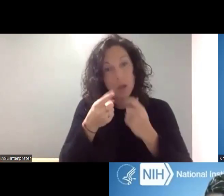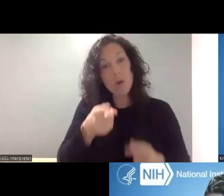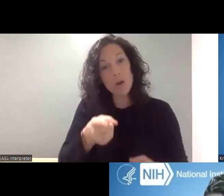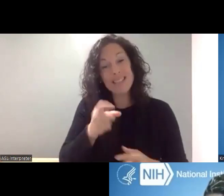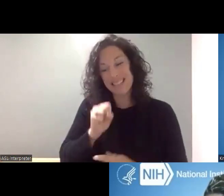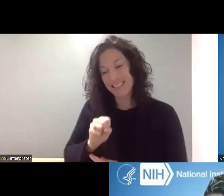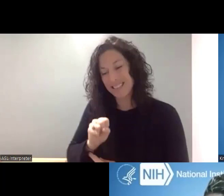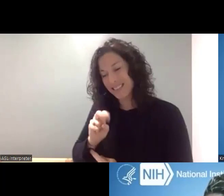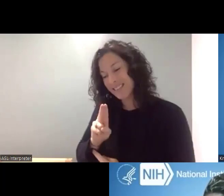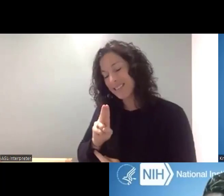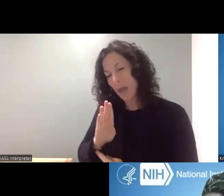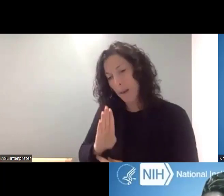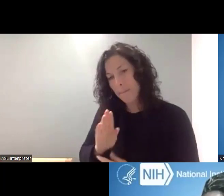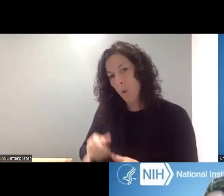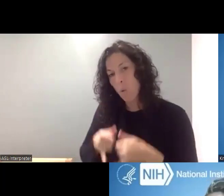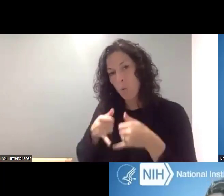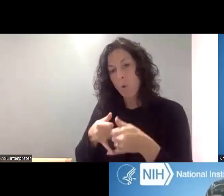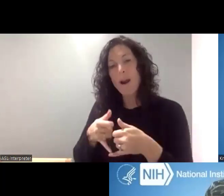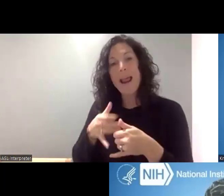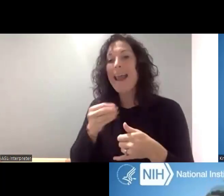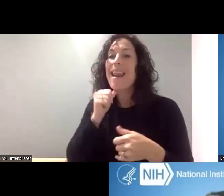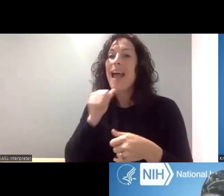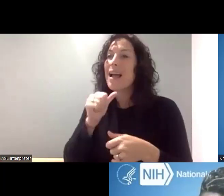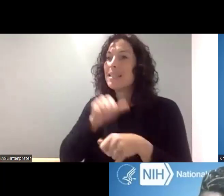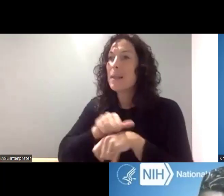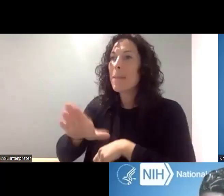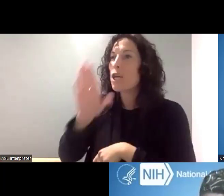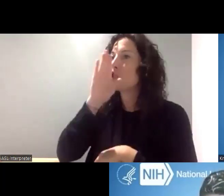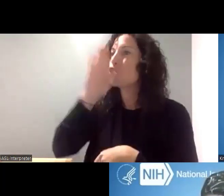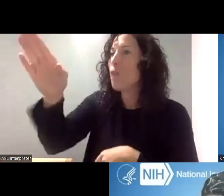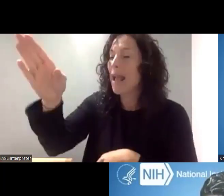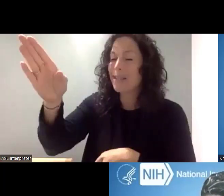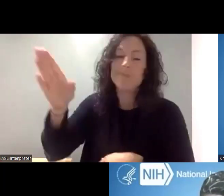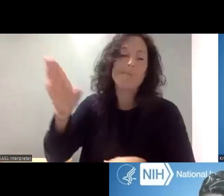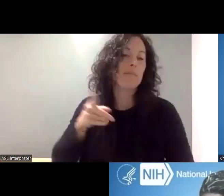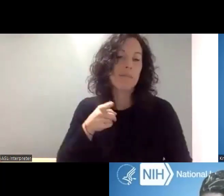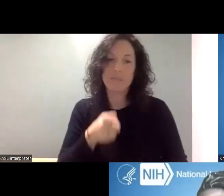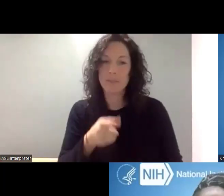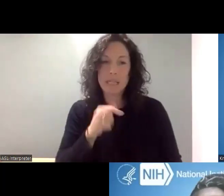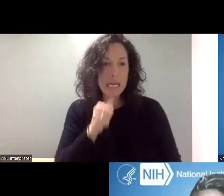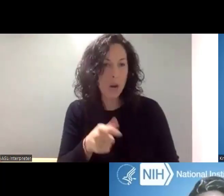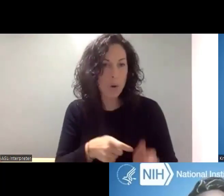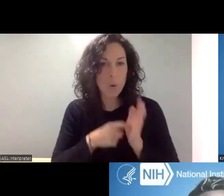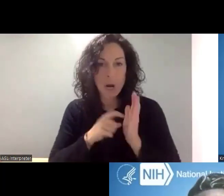and you're not submitting a direct application, at that point you are not required to have a SAM registration.